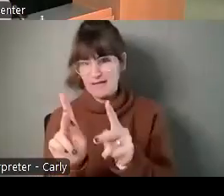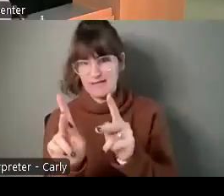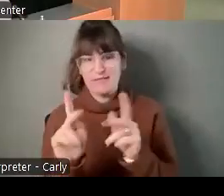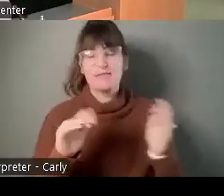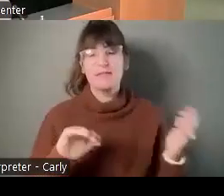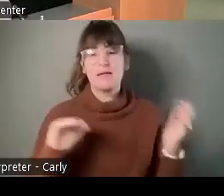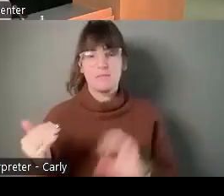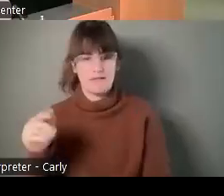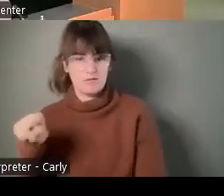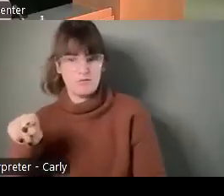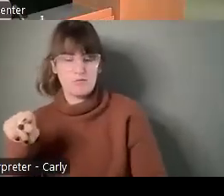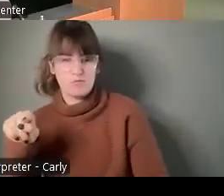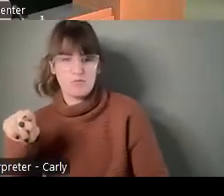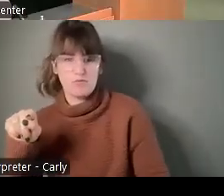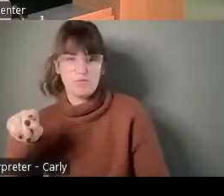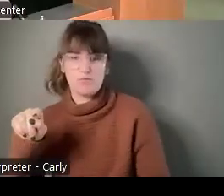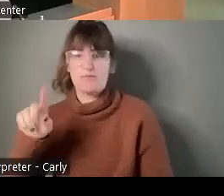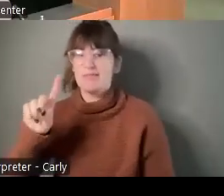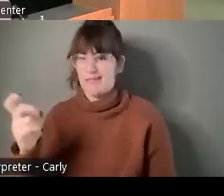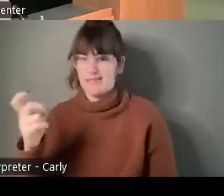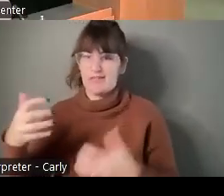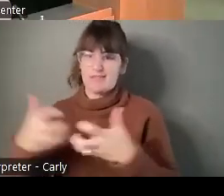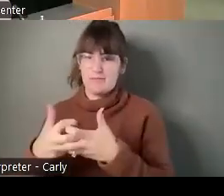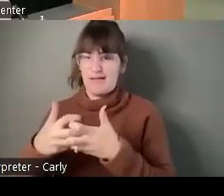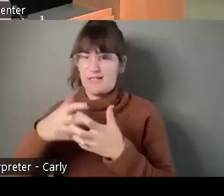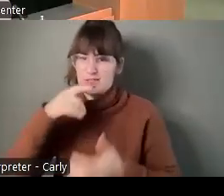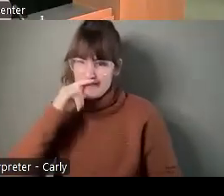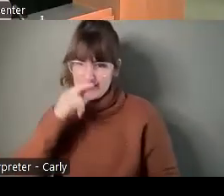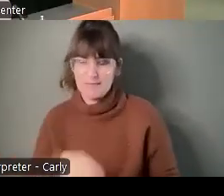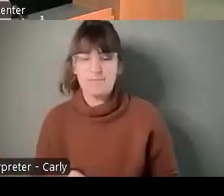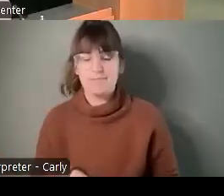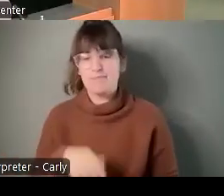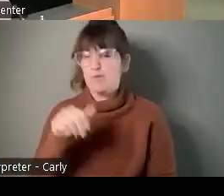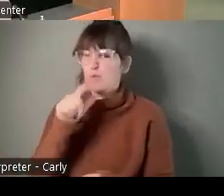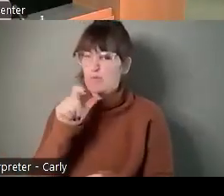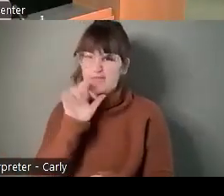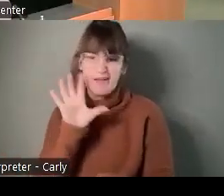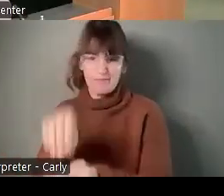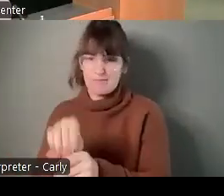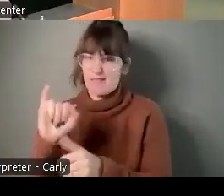um than the the diagnostically matched kids who were not um participating in the intervention.